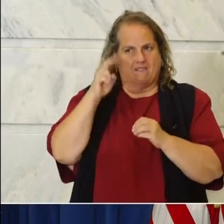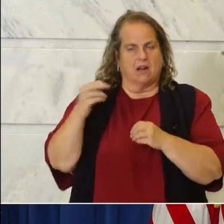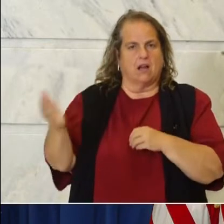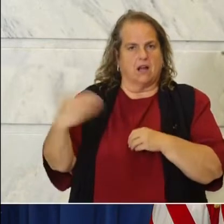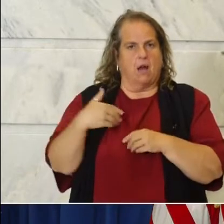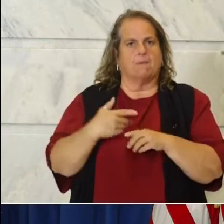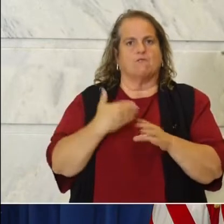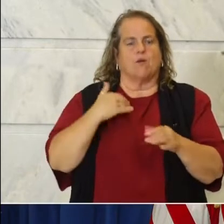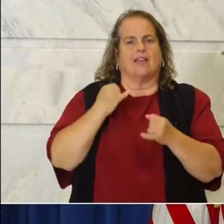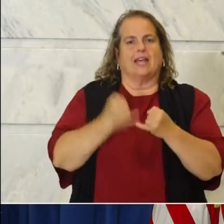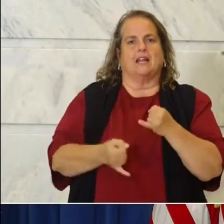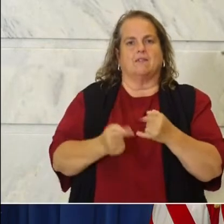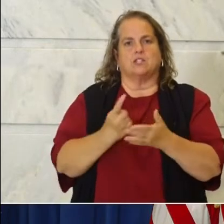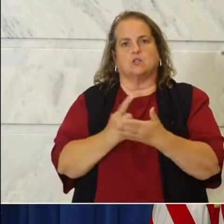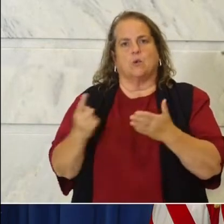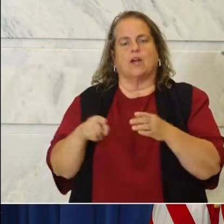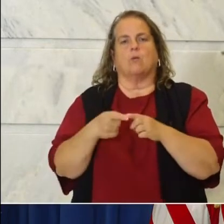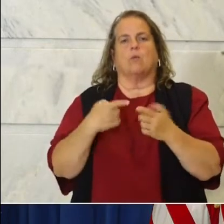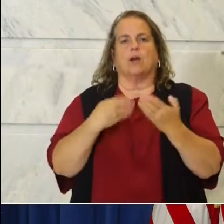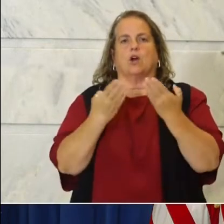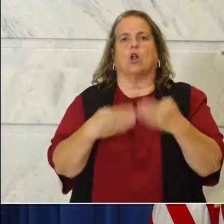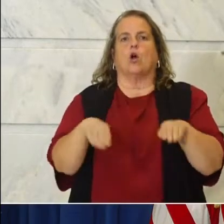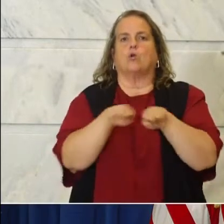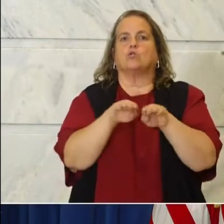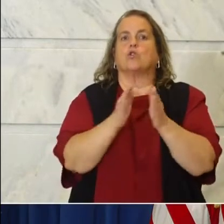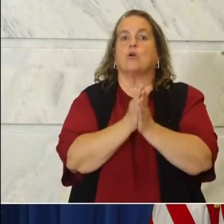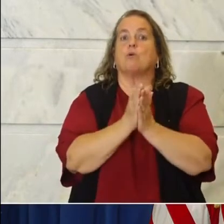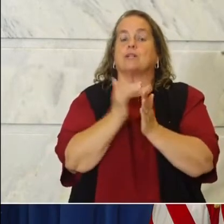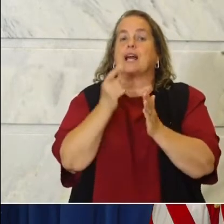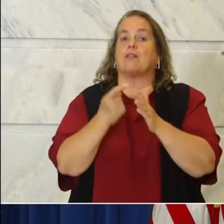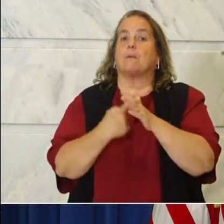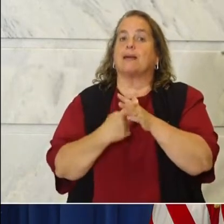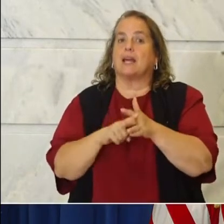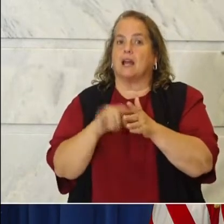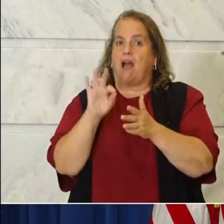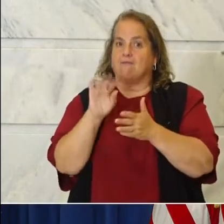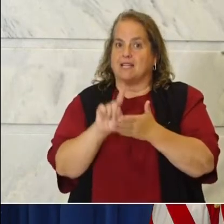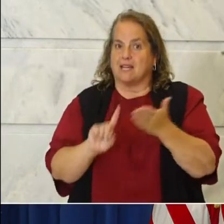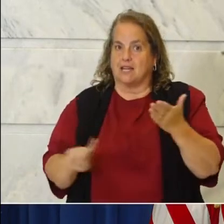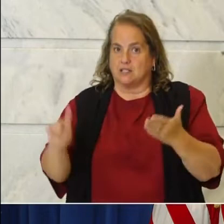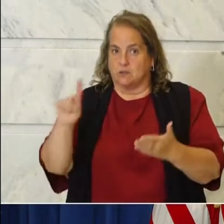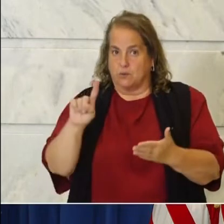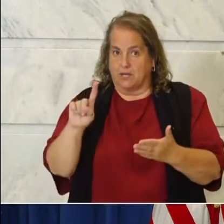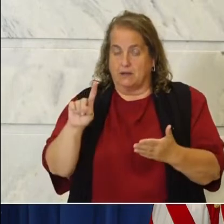week when we close the books at the beginning of next week. The deadline to